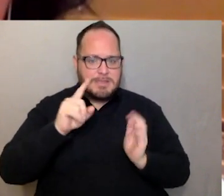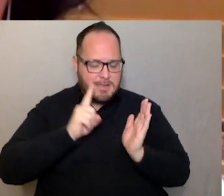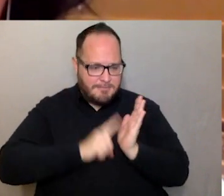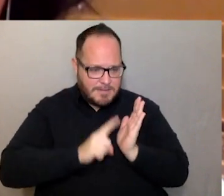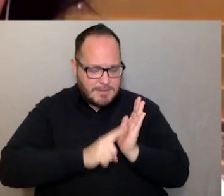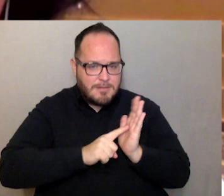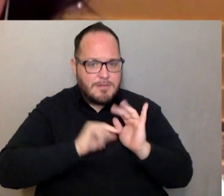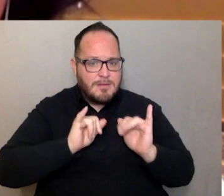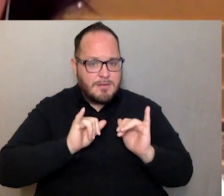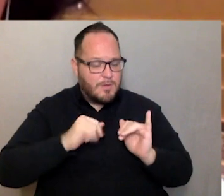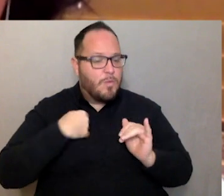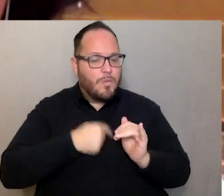STATE INVESTED IN -- FOR THE FIRST TIME $7.5 MILLION TO GET A